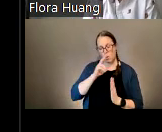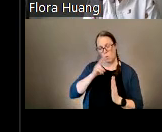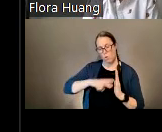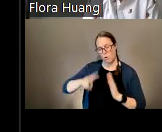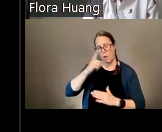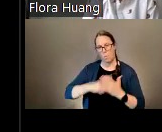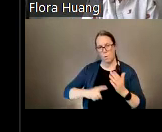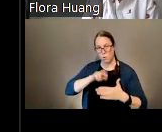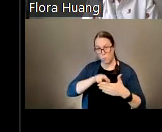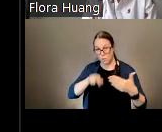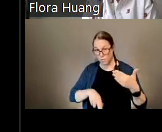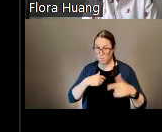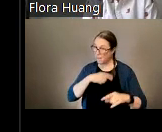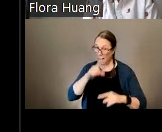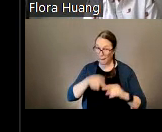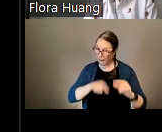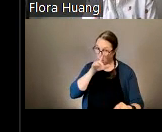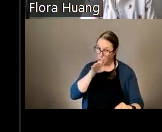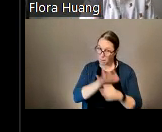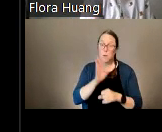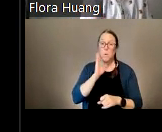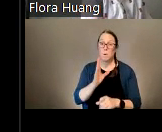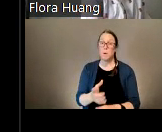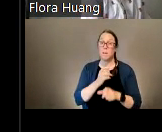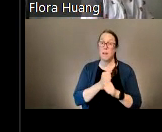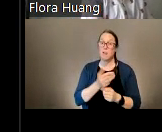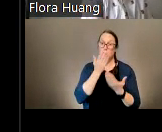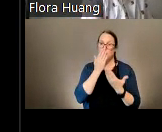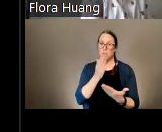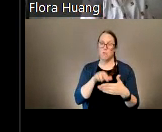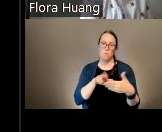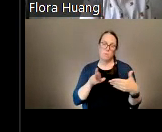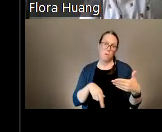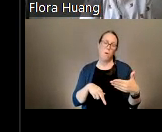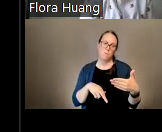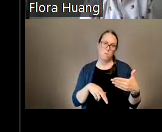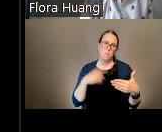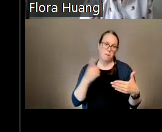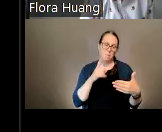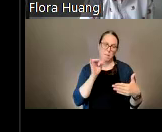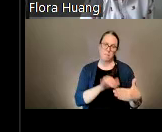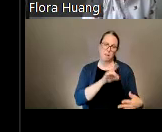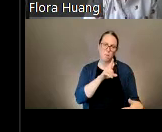I can't guarantee that you'll get something that's 100% readable.